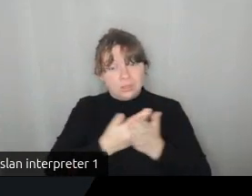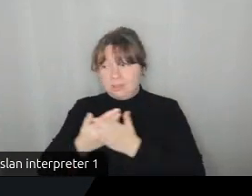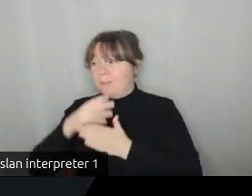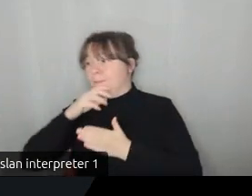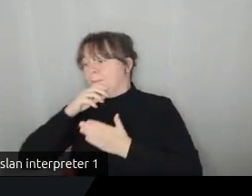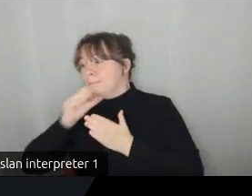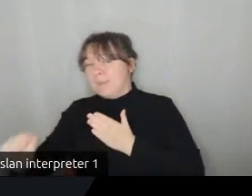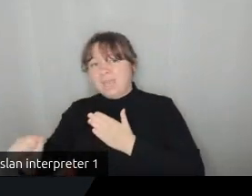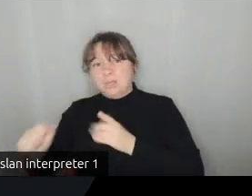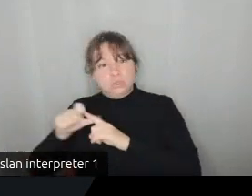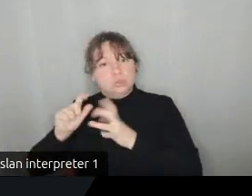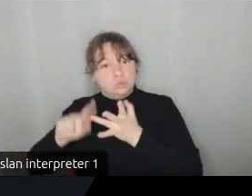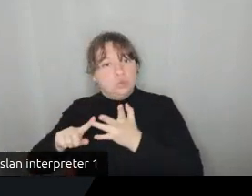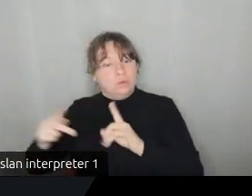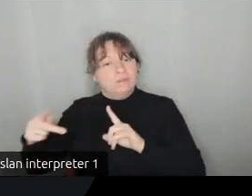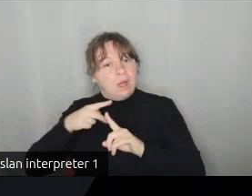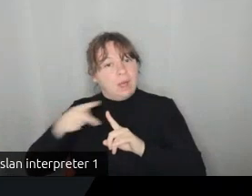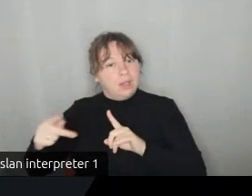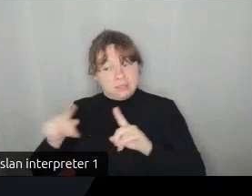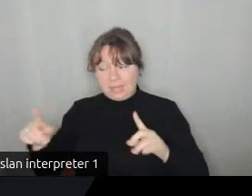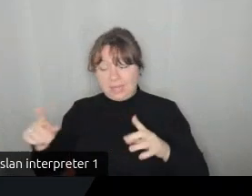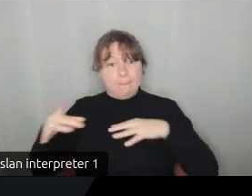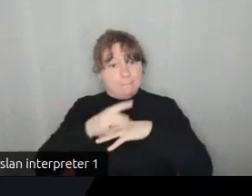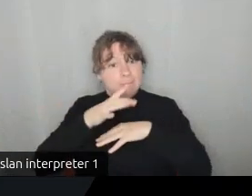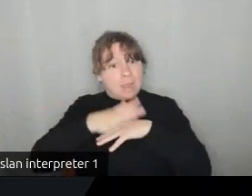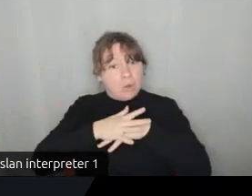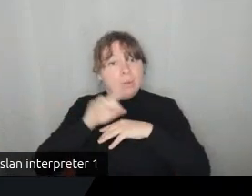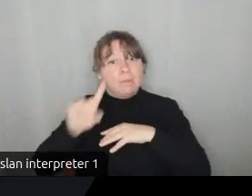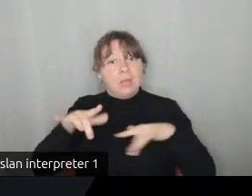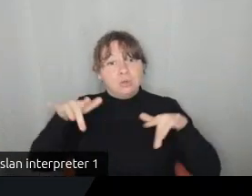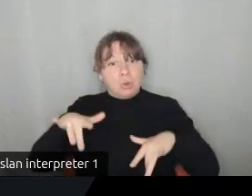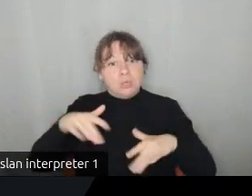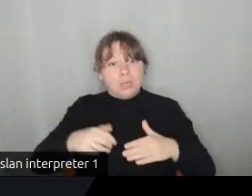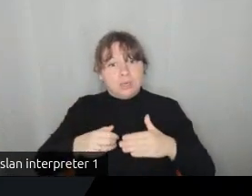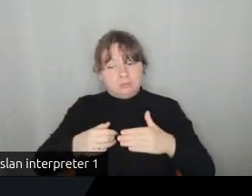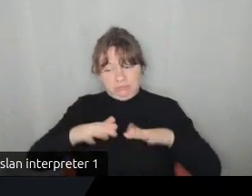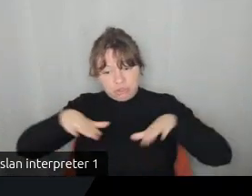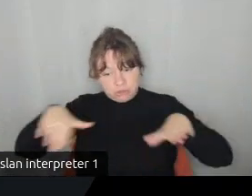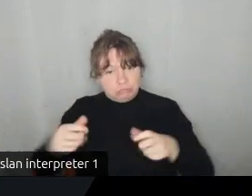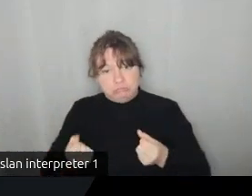have any children yet. Um, she was pregnant at the time that this DV incident occurred,